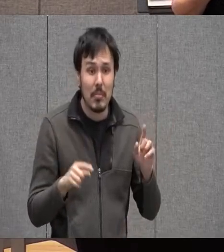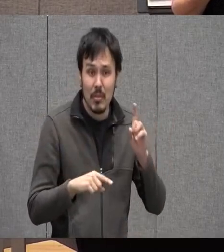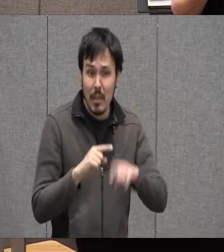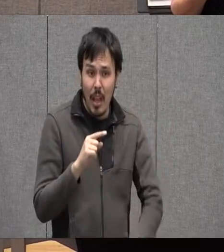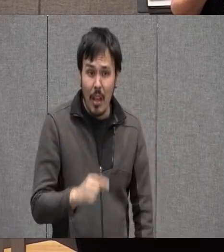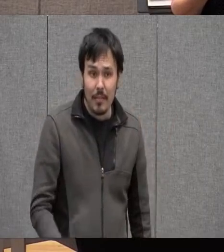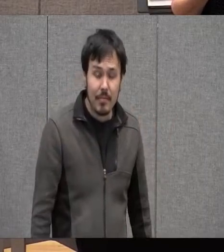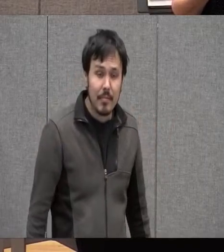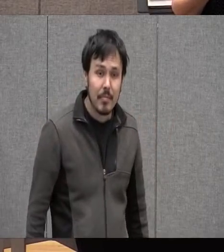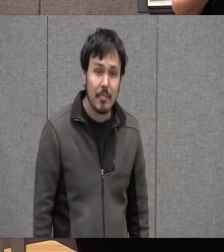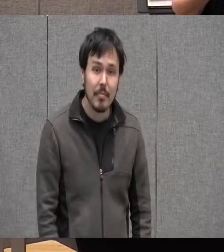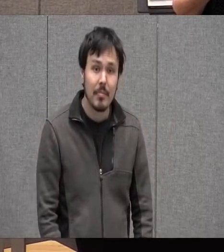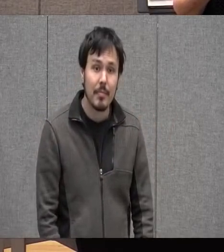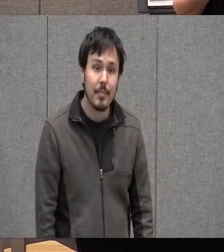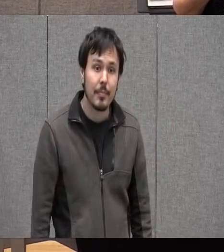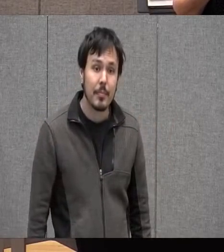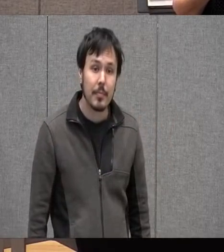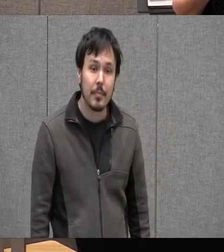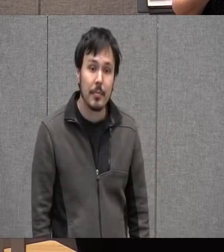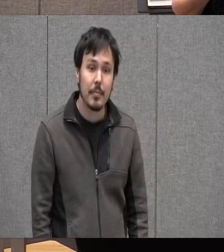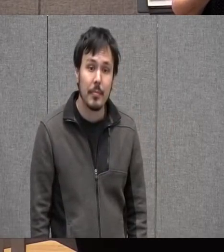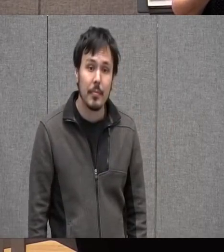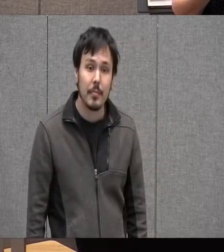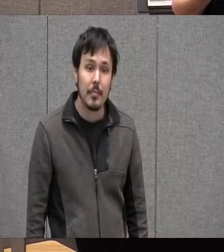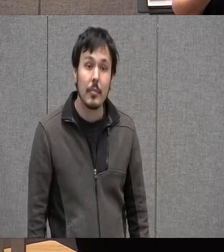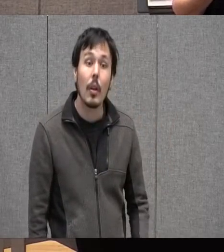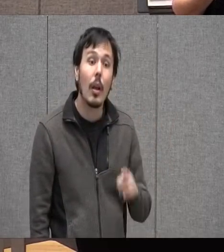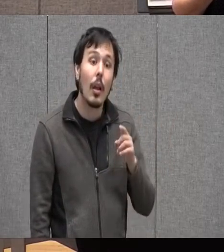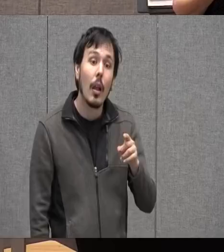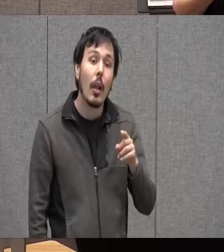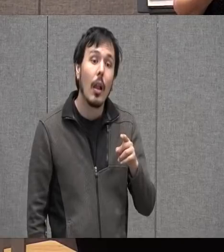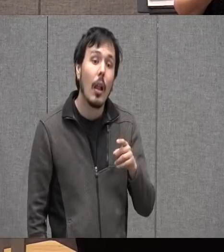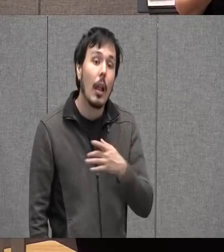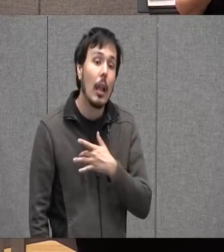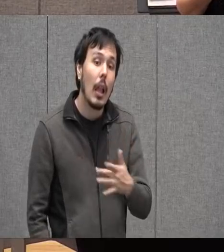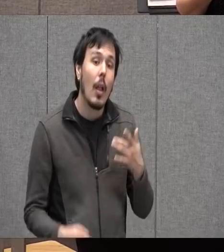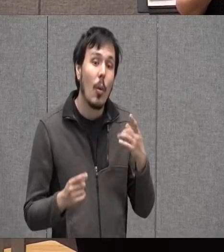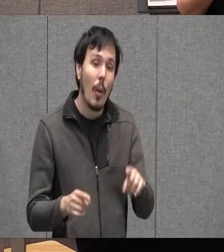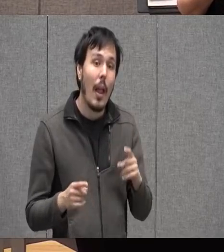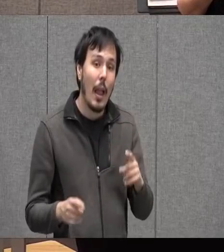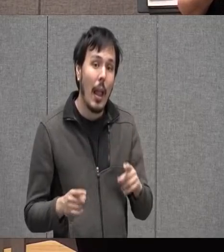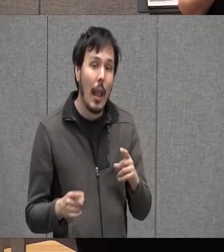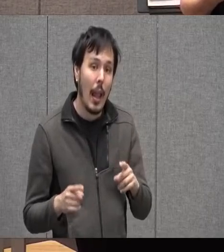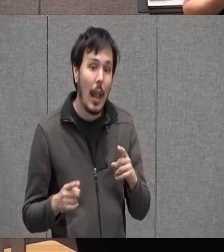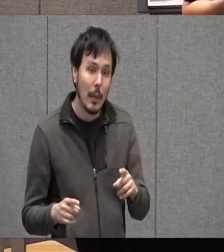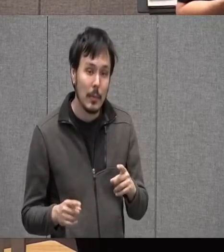The only time that's gonna happen when we pick up this card, and normally we should say salute when we pick up the card.